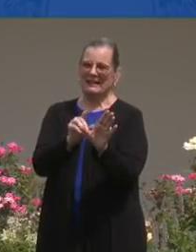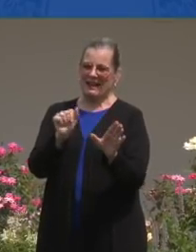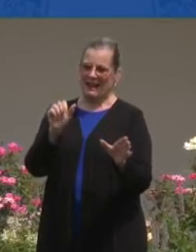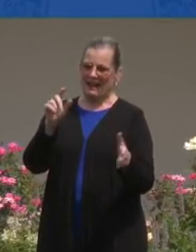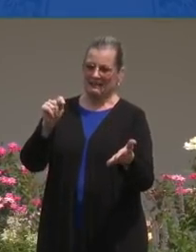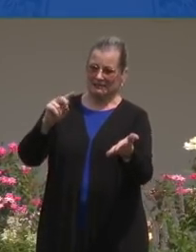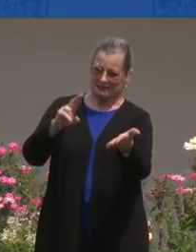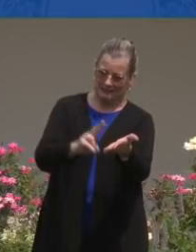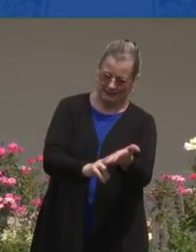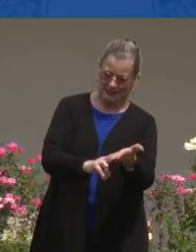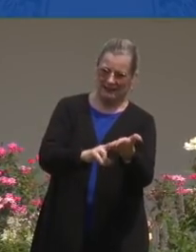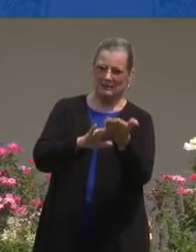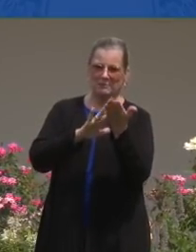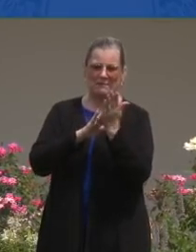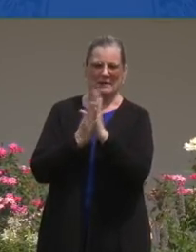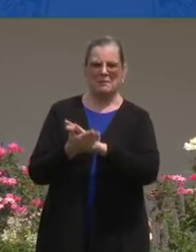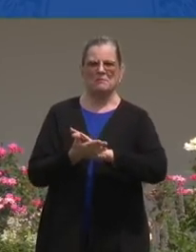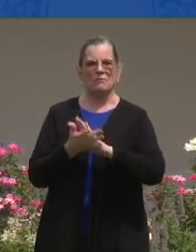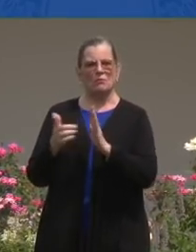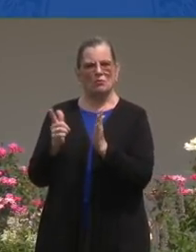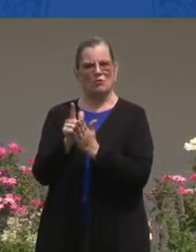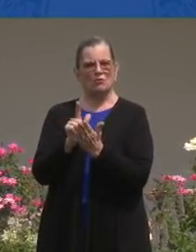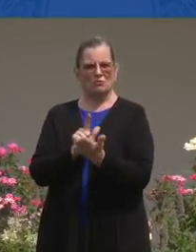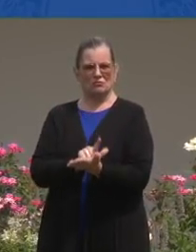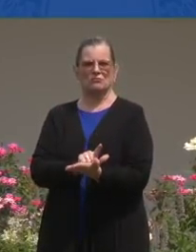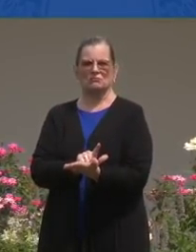On that day, America became better.